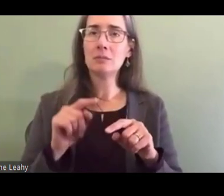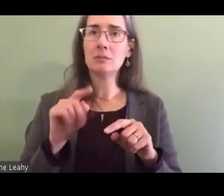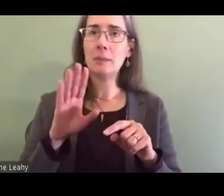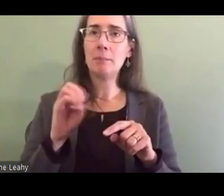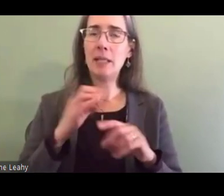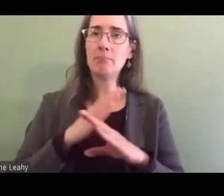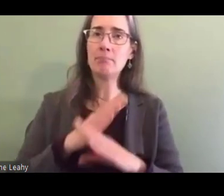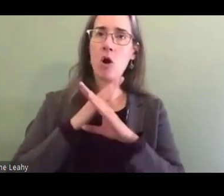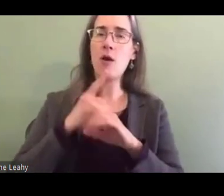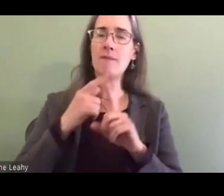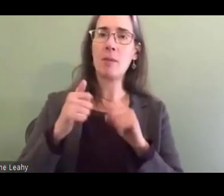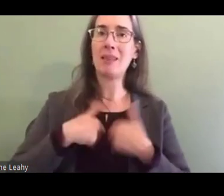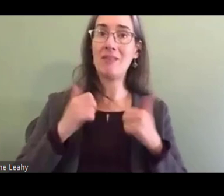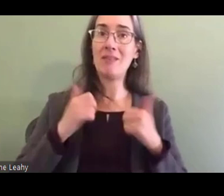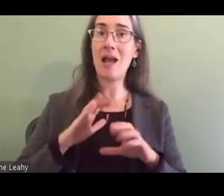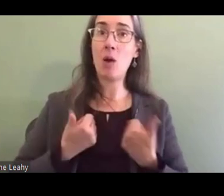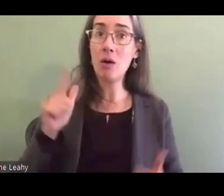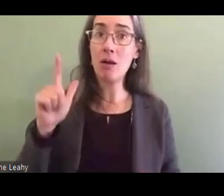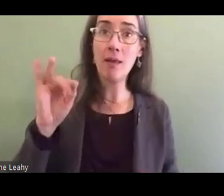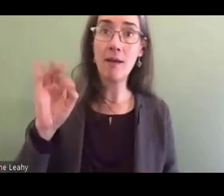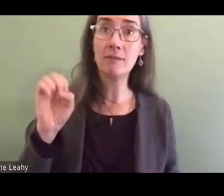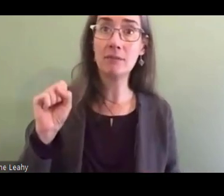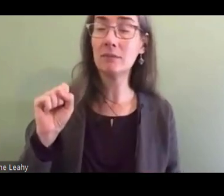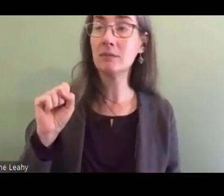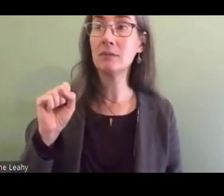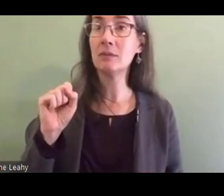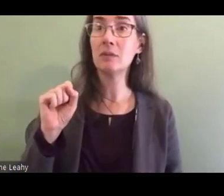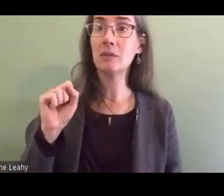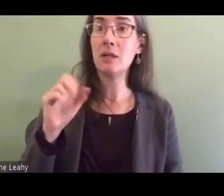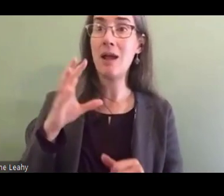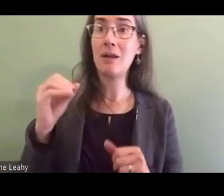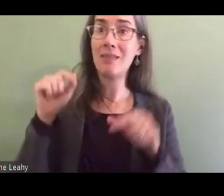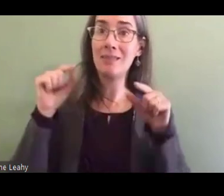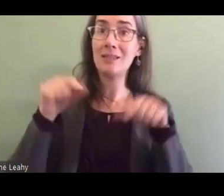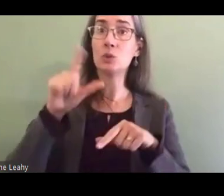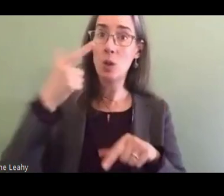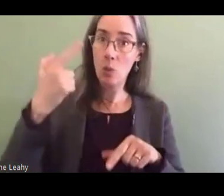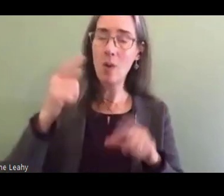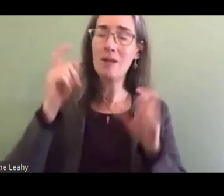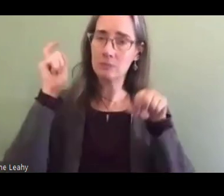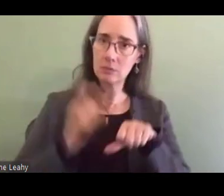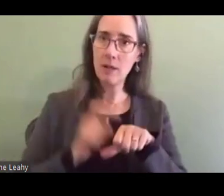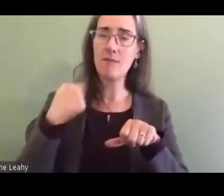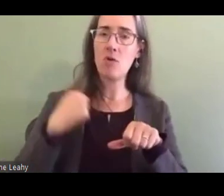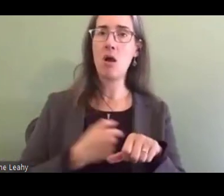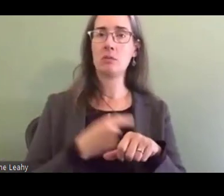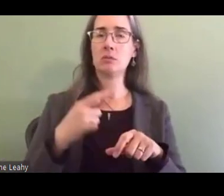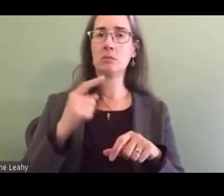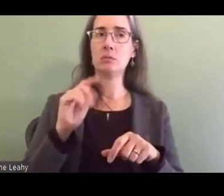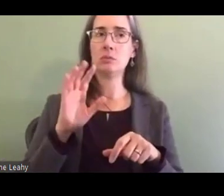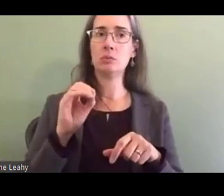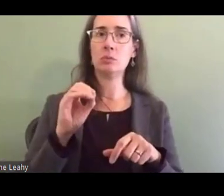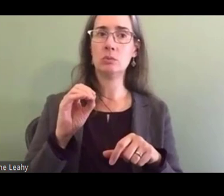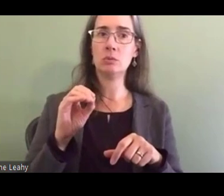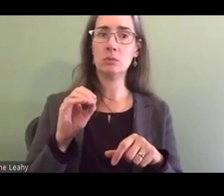It is time for us to have equal access.